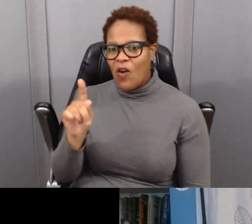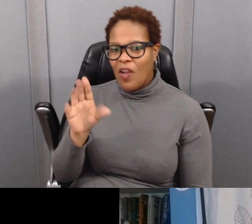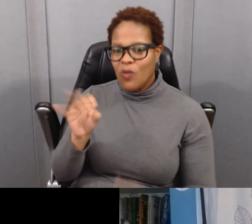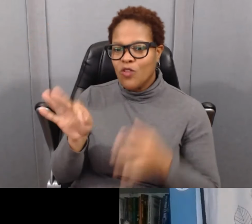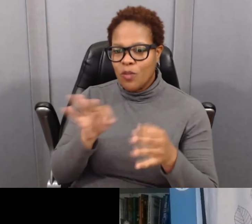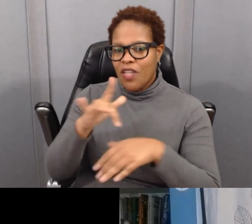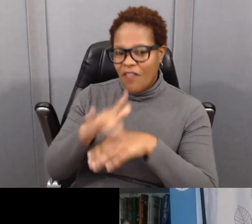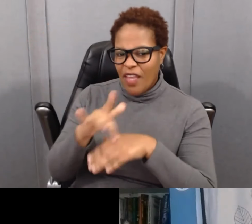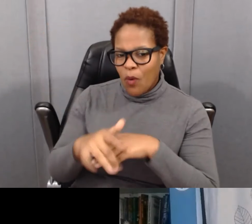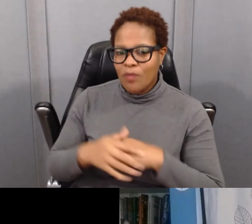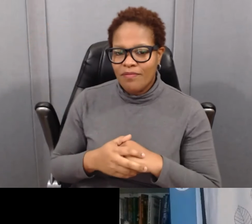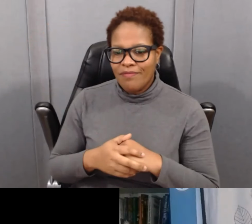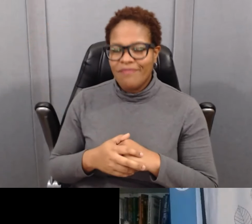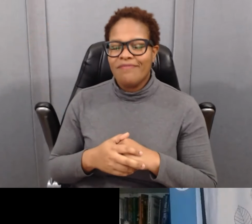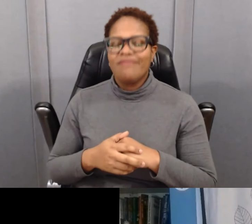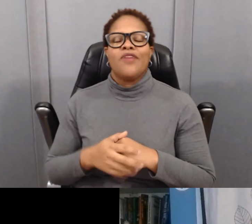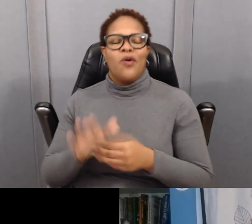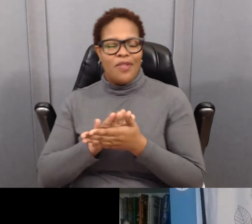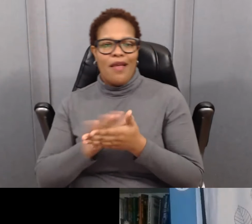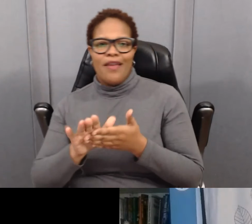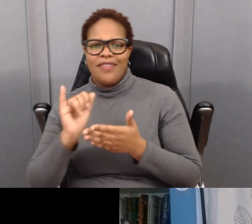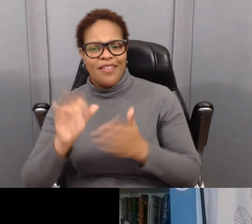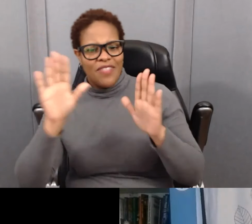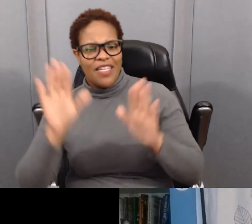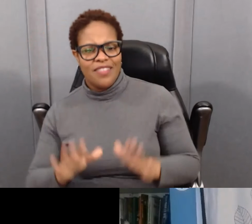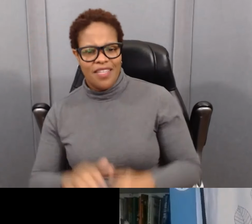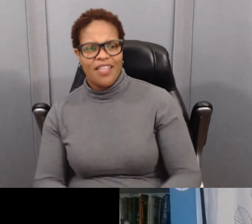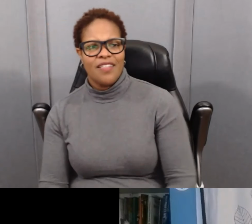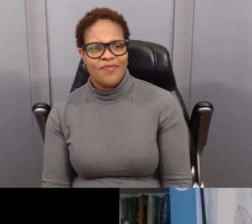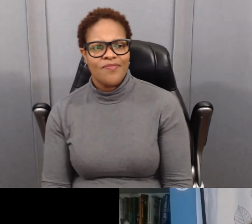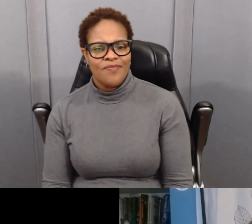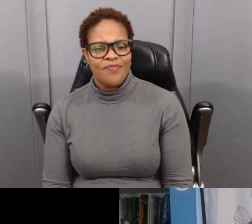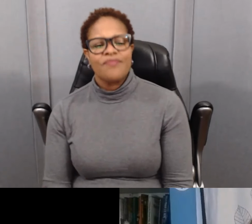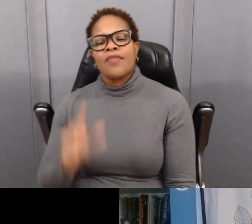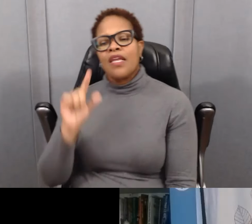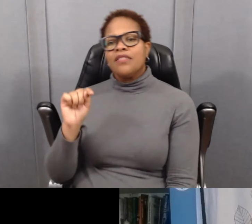Nice, yeah, yeah, that's fantastic. So Thomas, I know one of the things you said